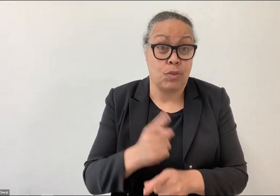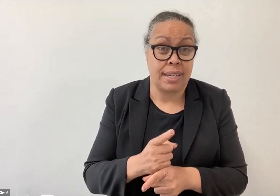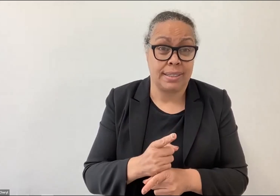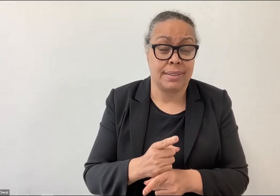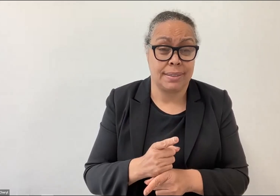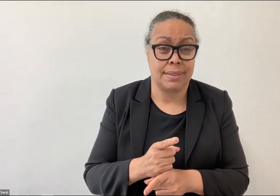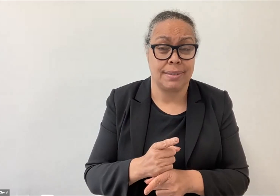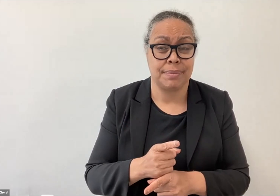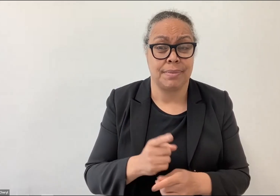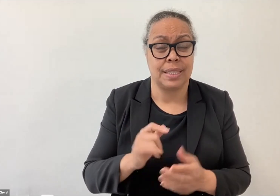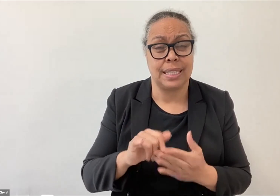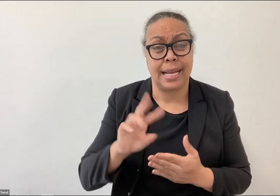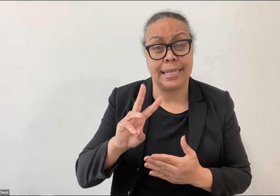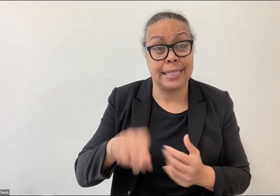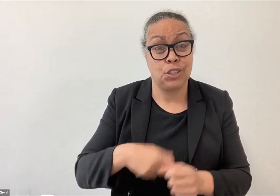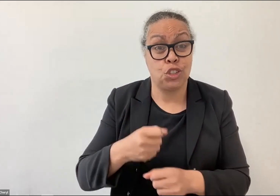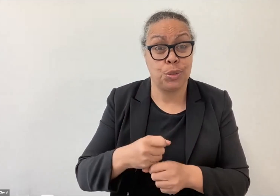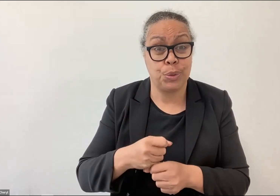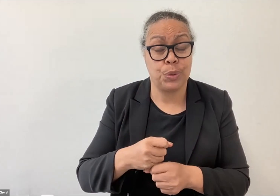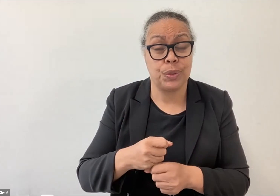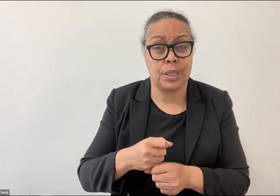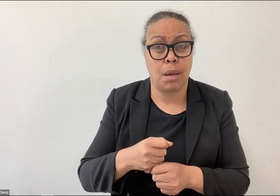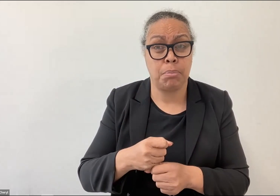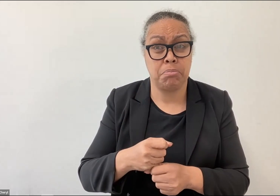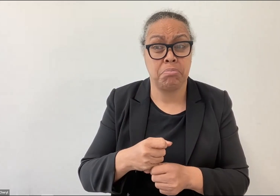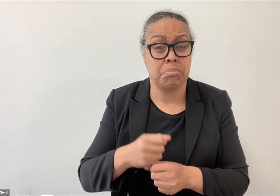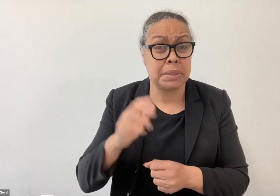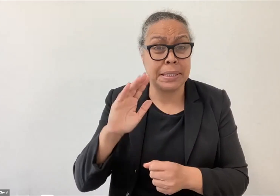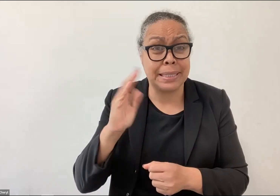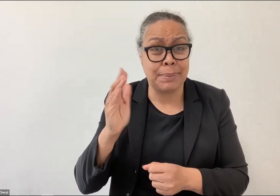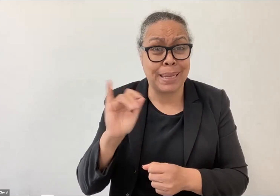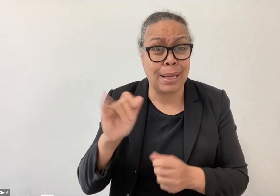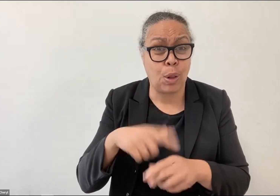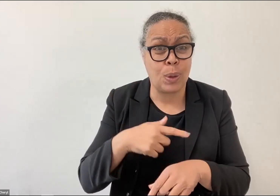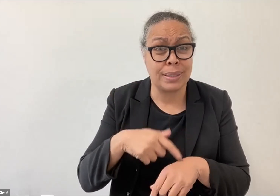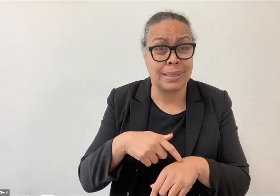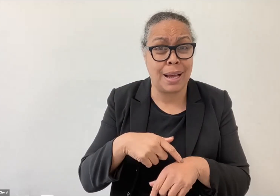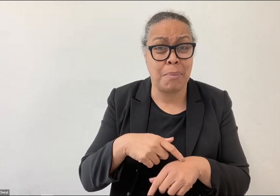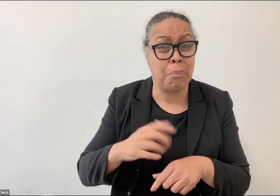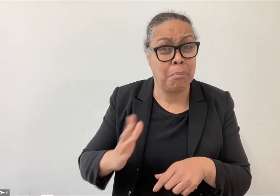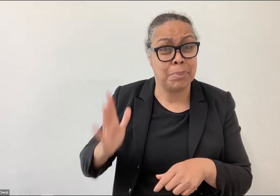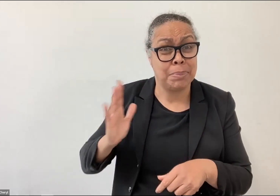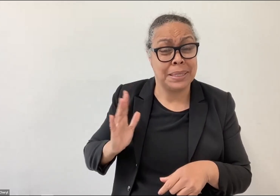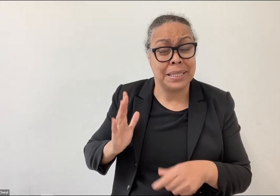I mean the the the 6 years It It seemed like a long time at at the time.